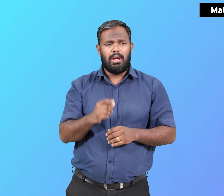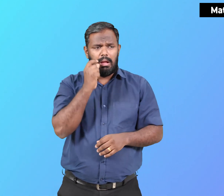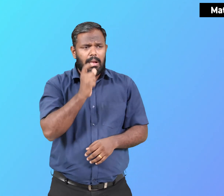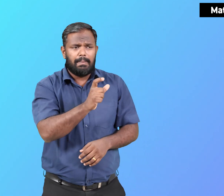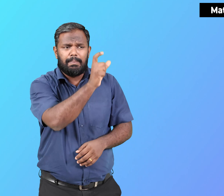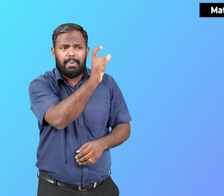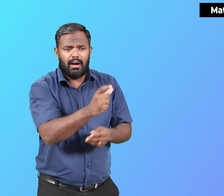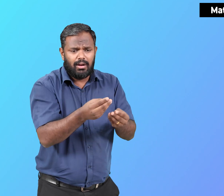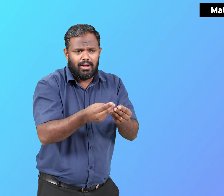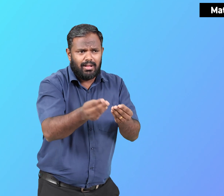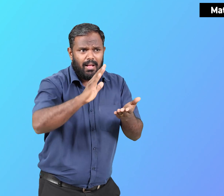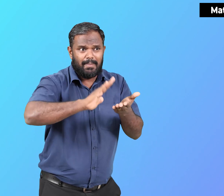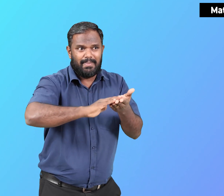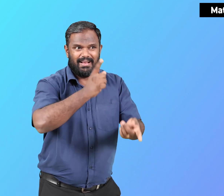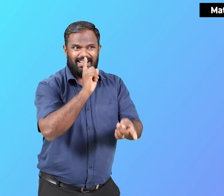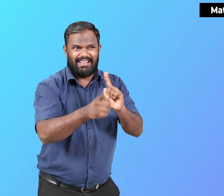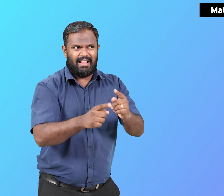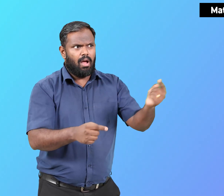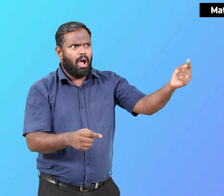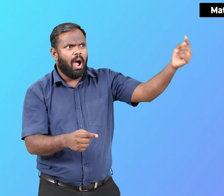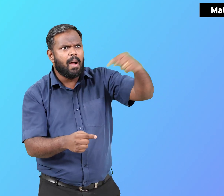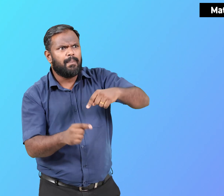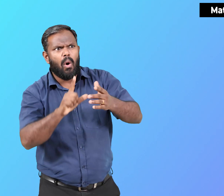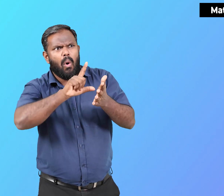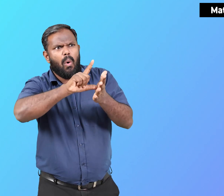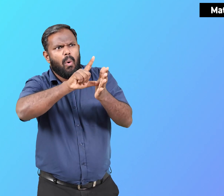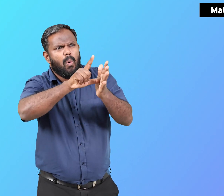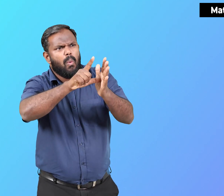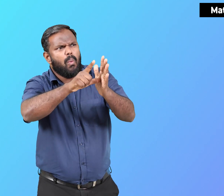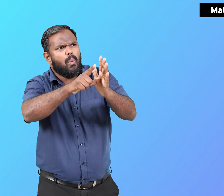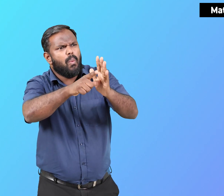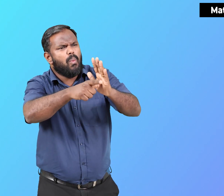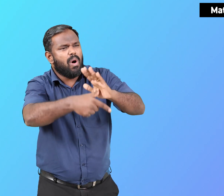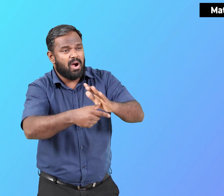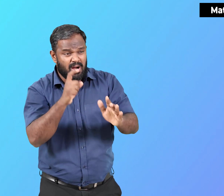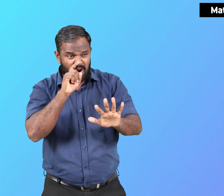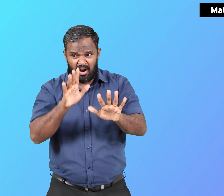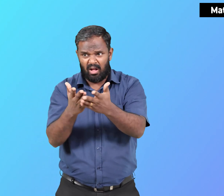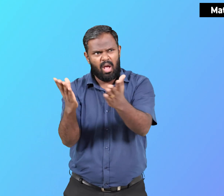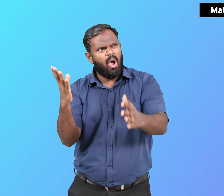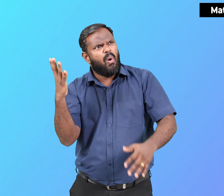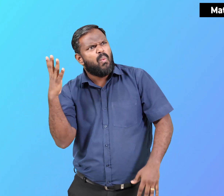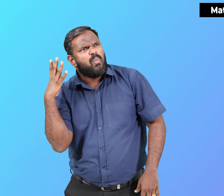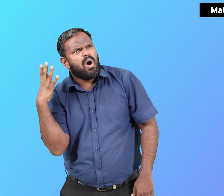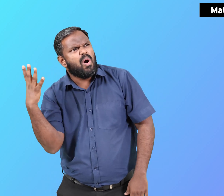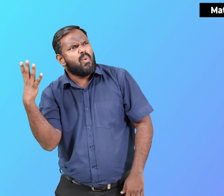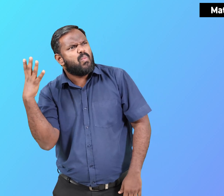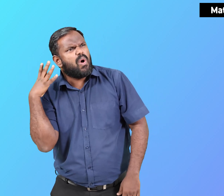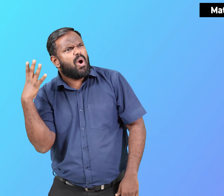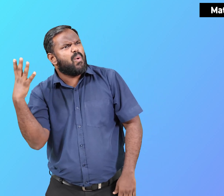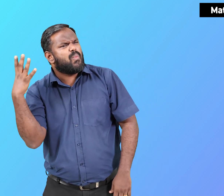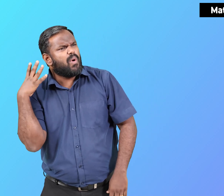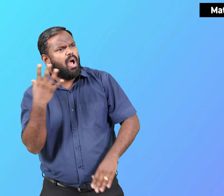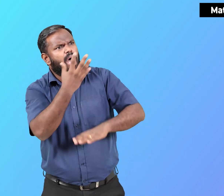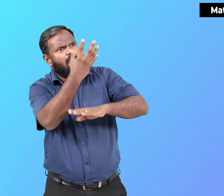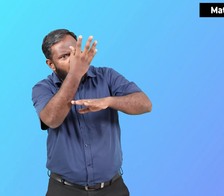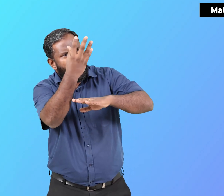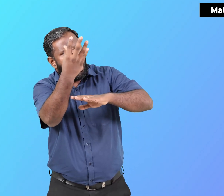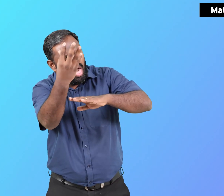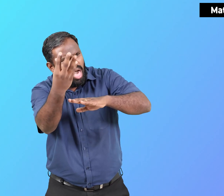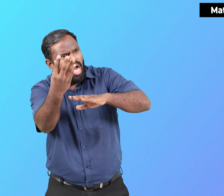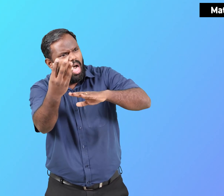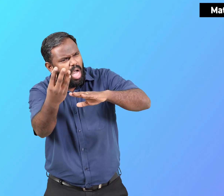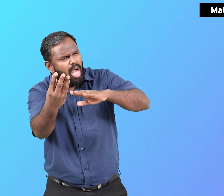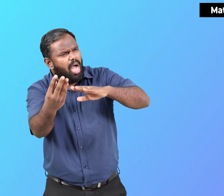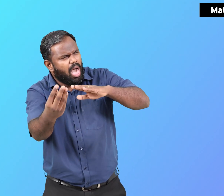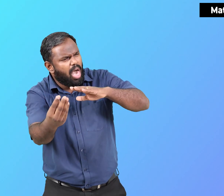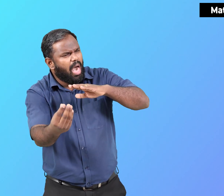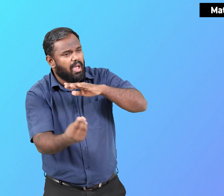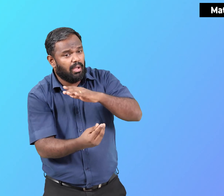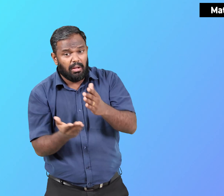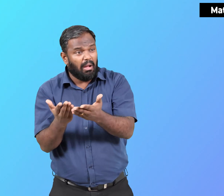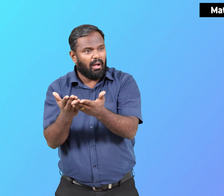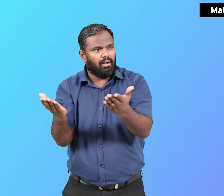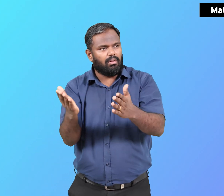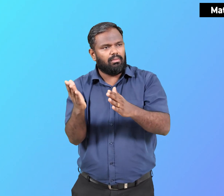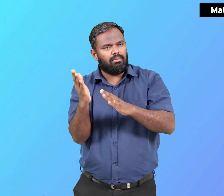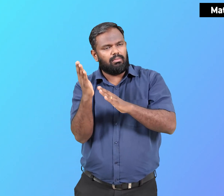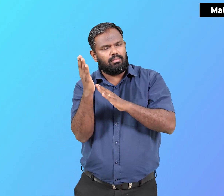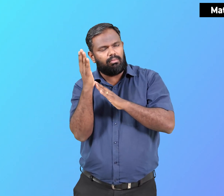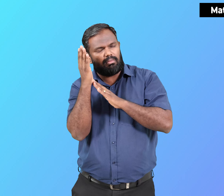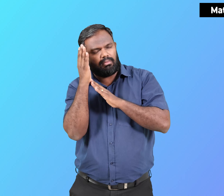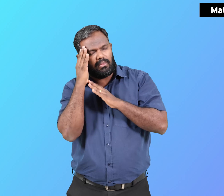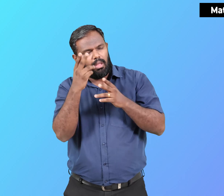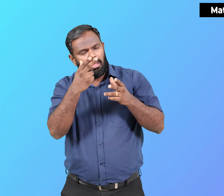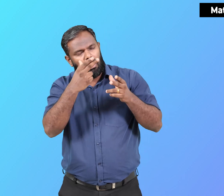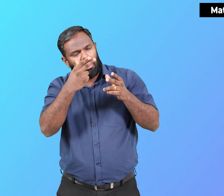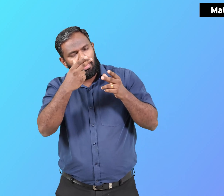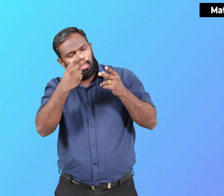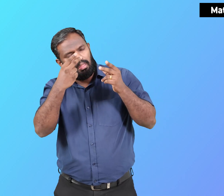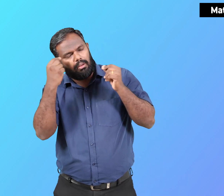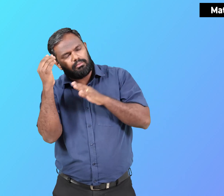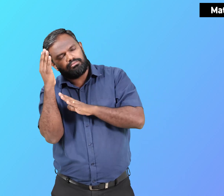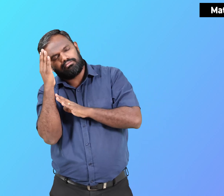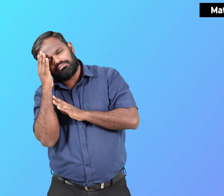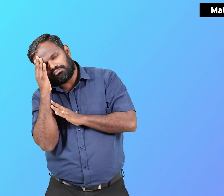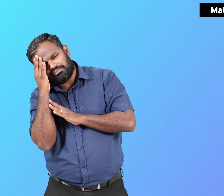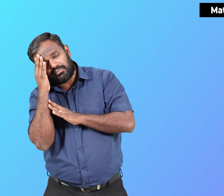When the bridegroom was very late, the girls could not keep their eyes open, and they all fell asleep.